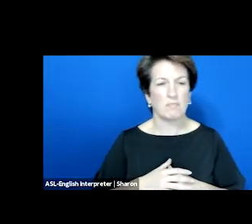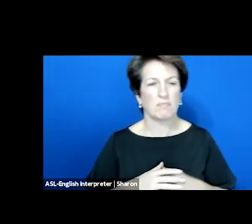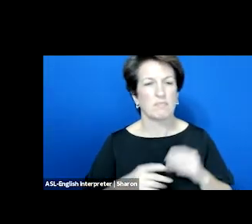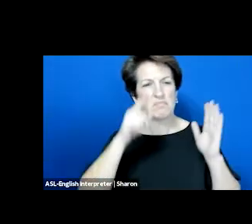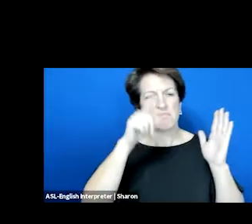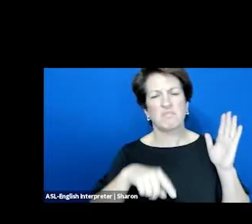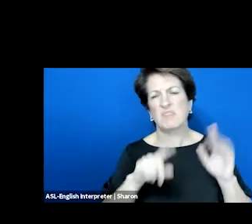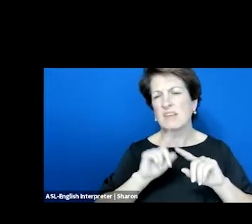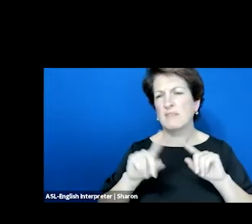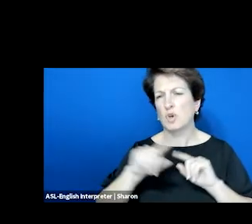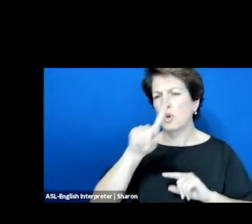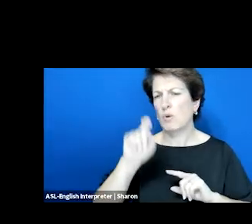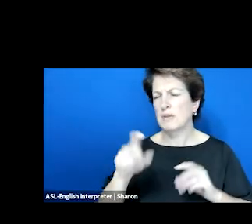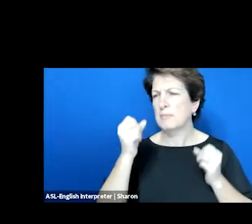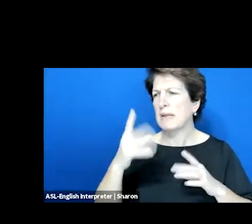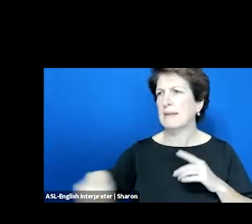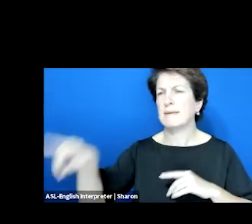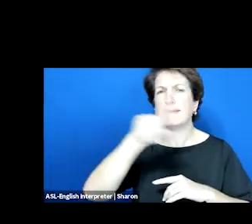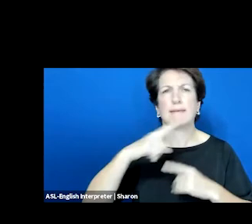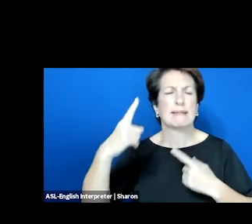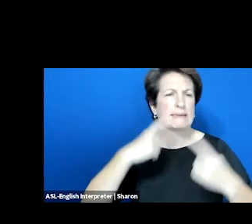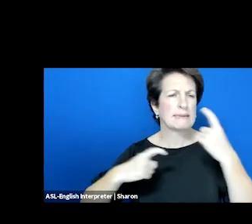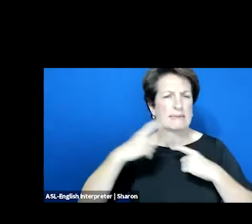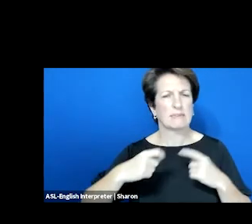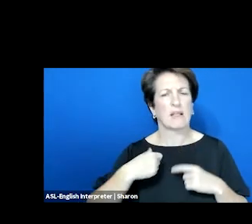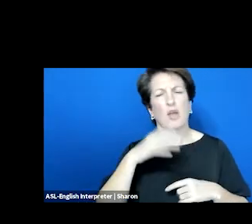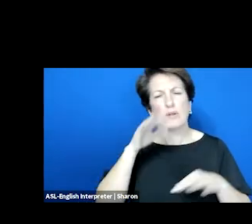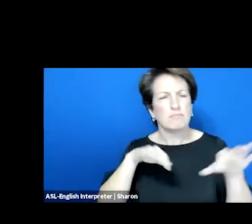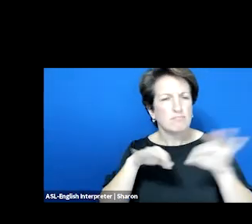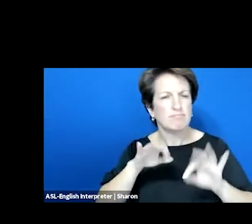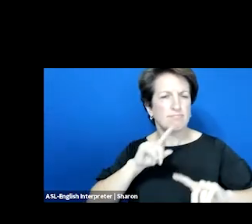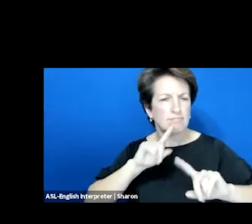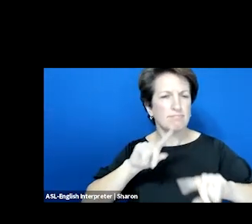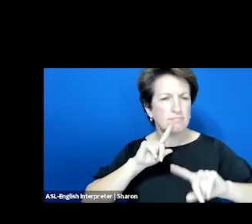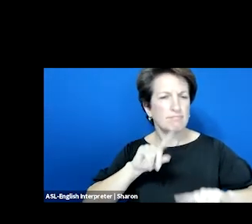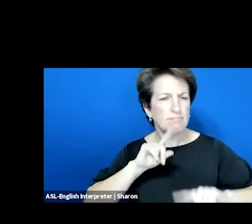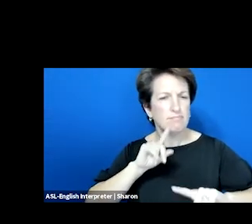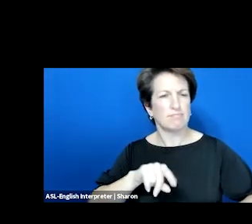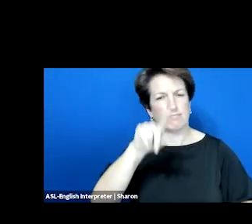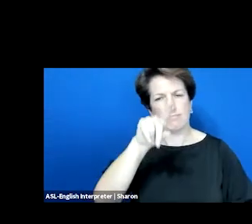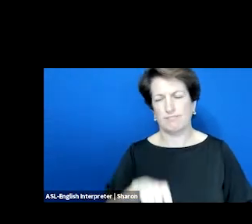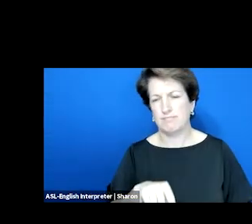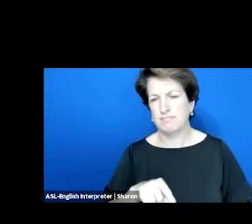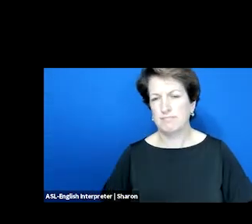you to be able to get the